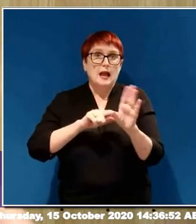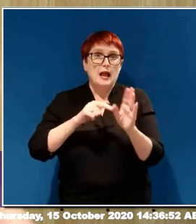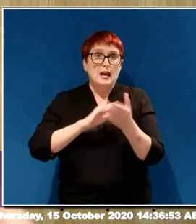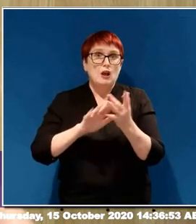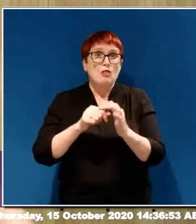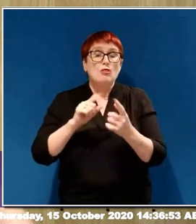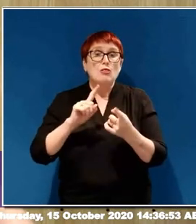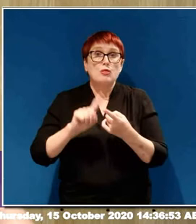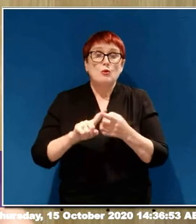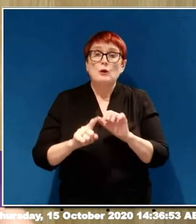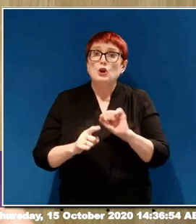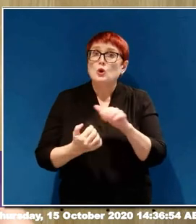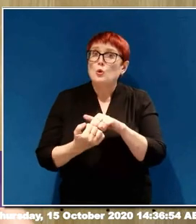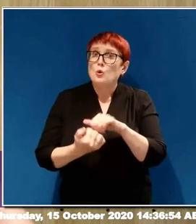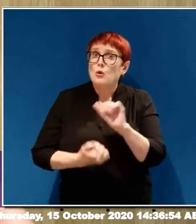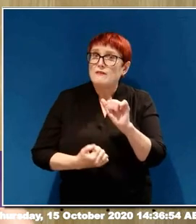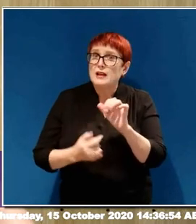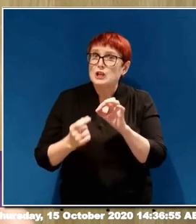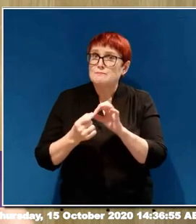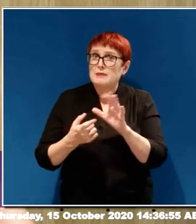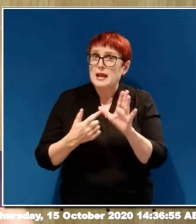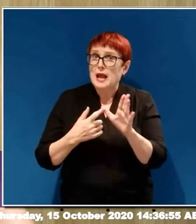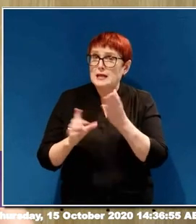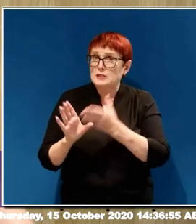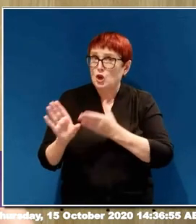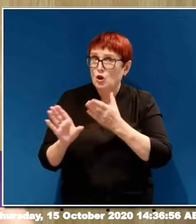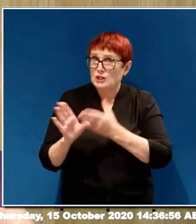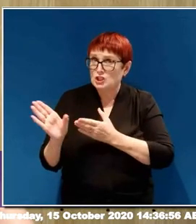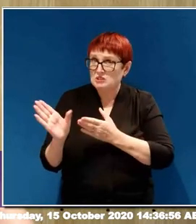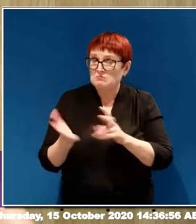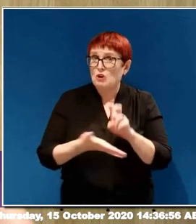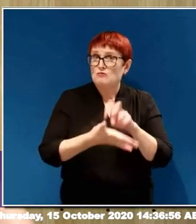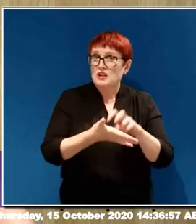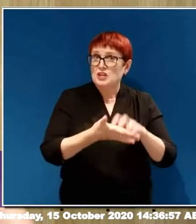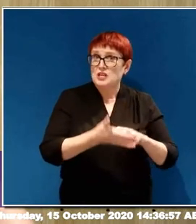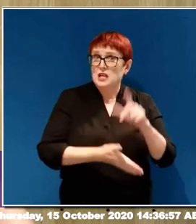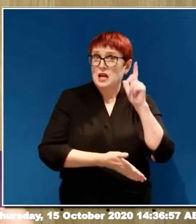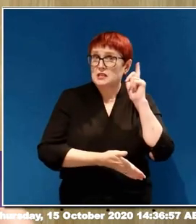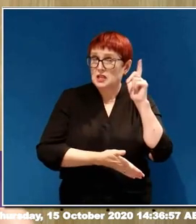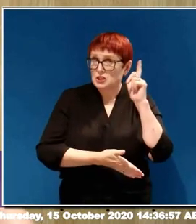a registered teacher, a registered psychologist, and an AHPRA board-approved